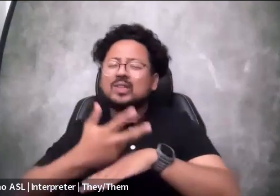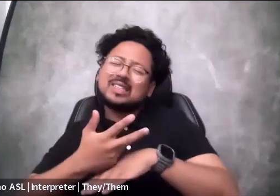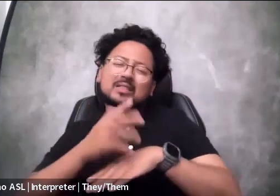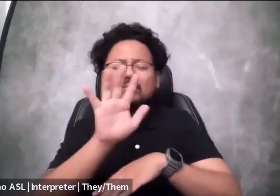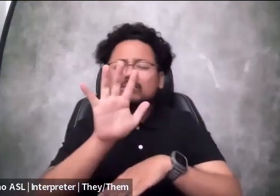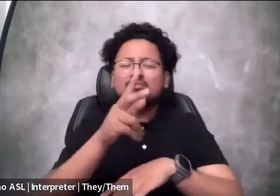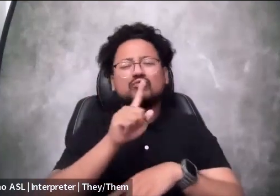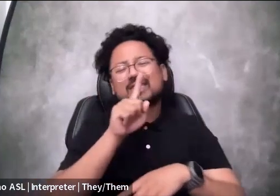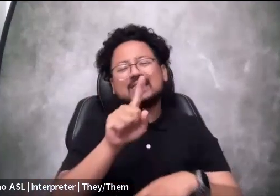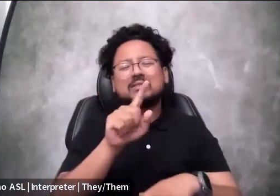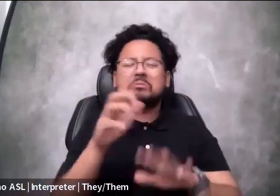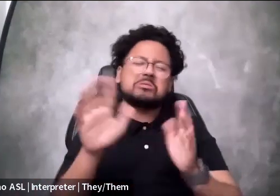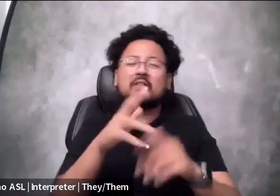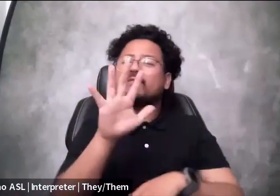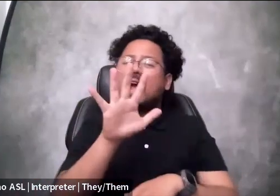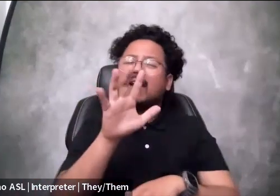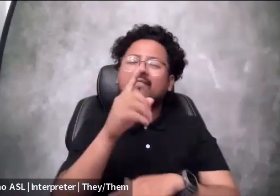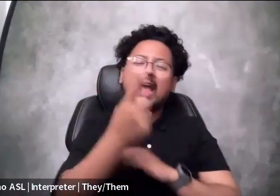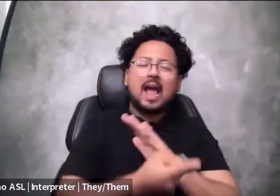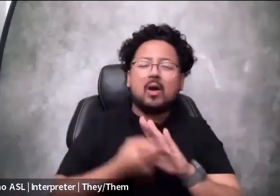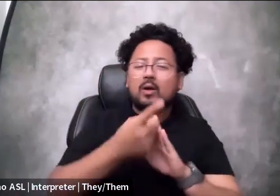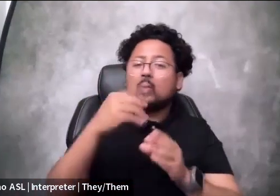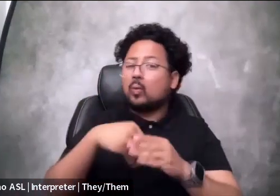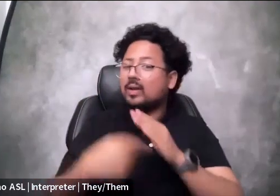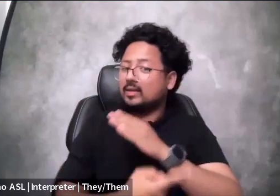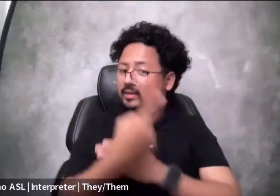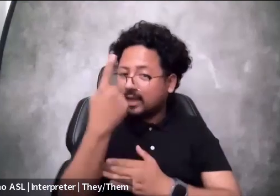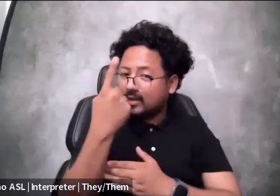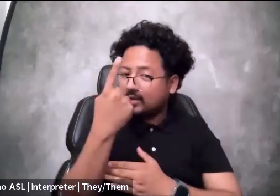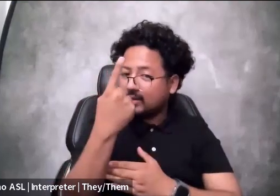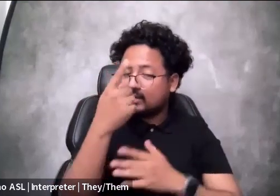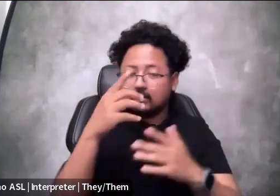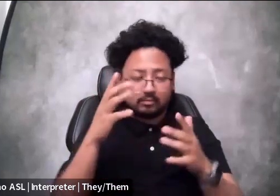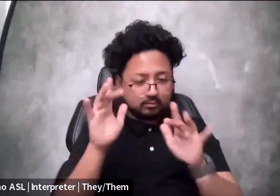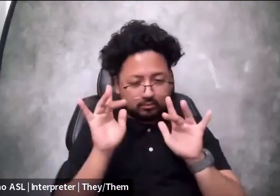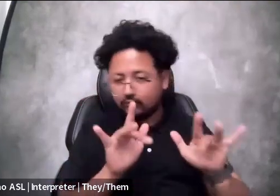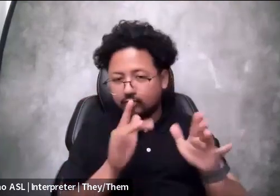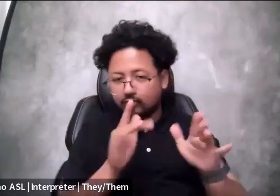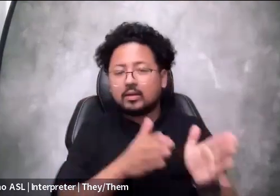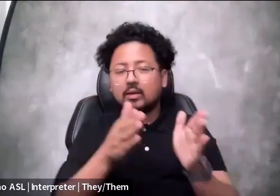it's like five or six hours in a day and then by the point done and then another four or five hours the next day.